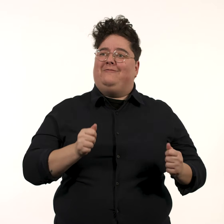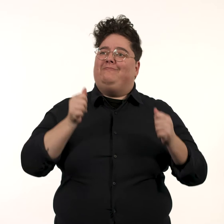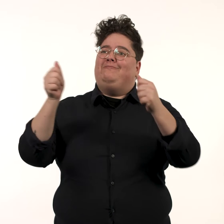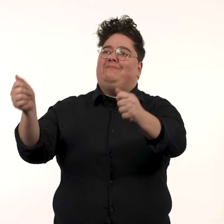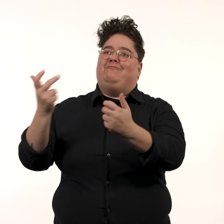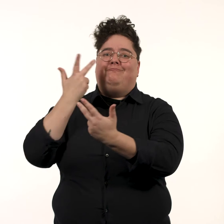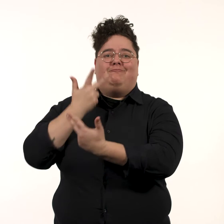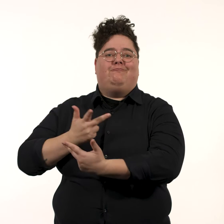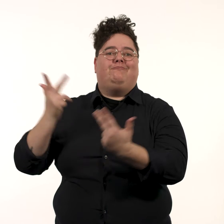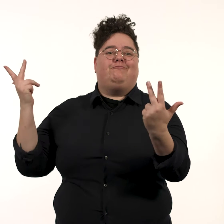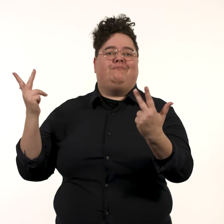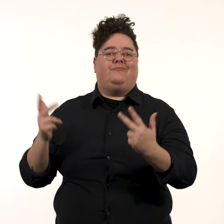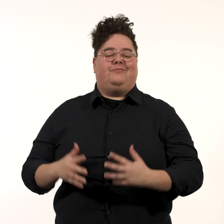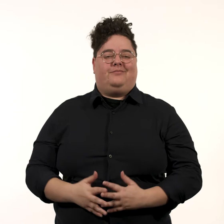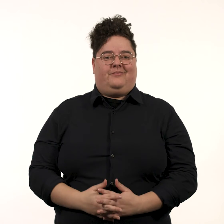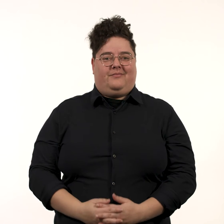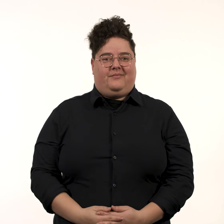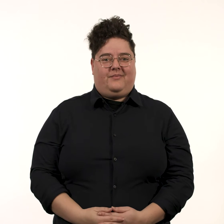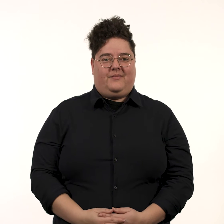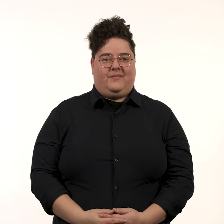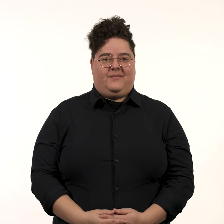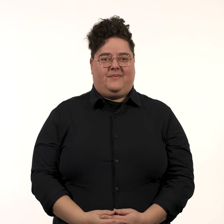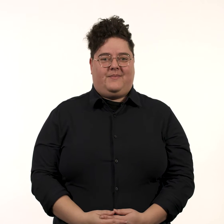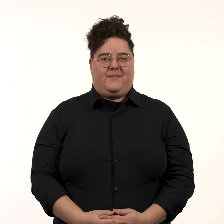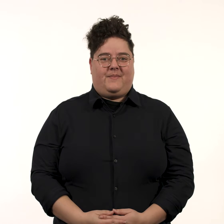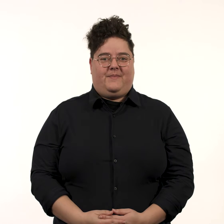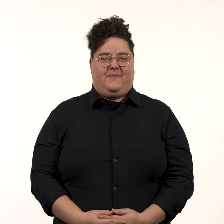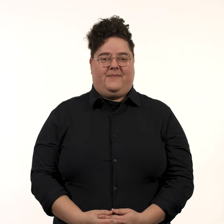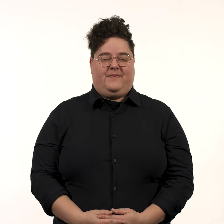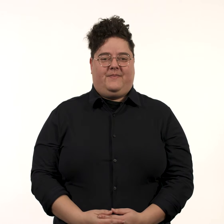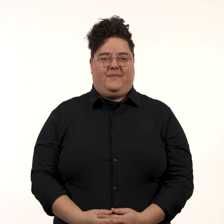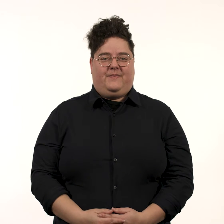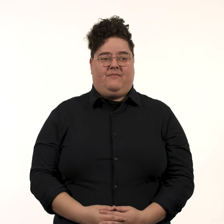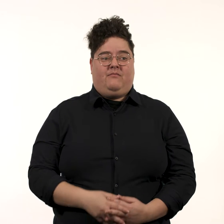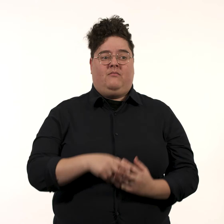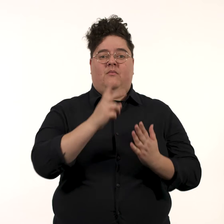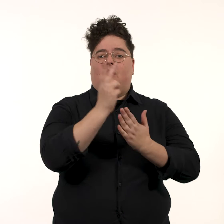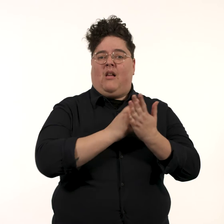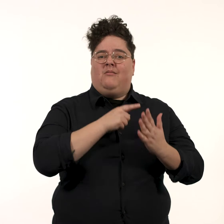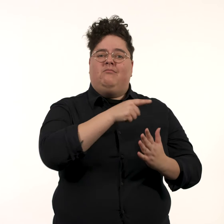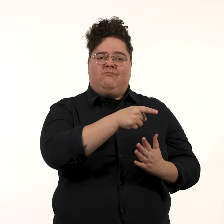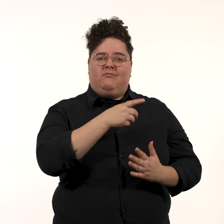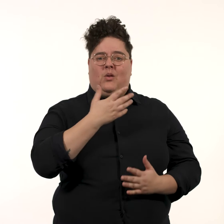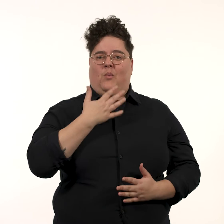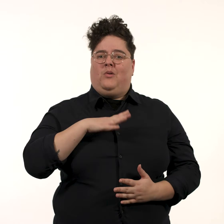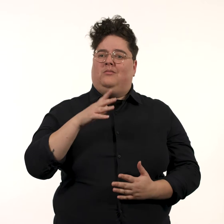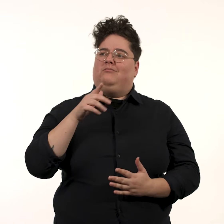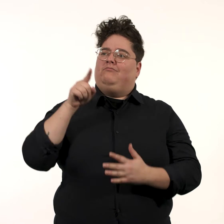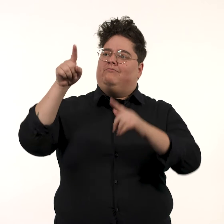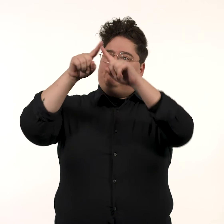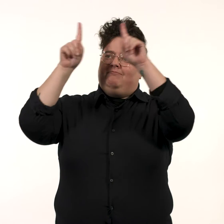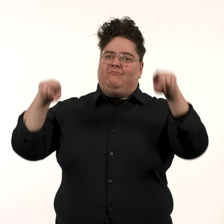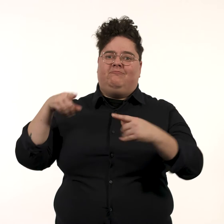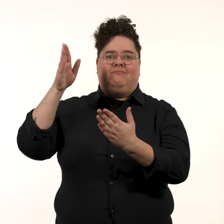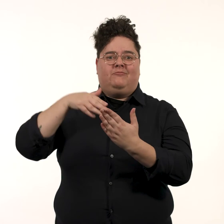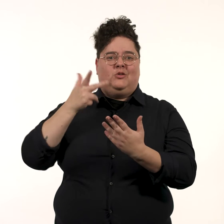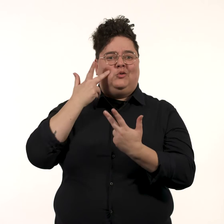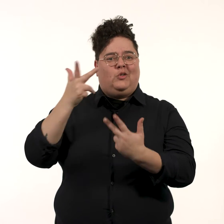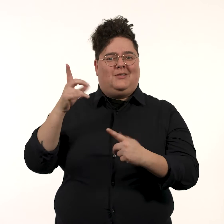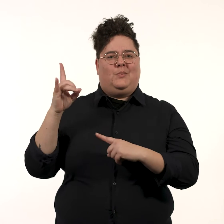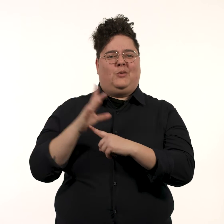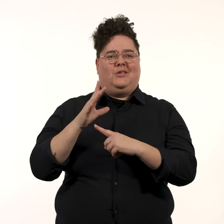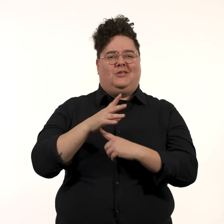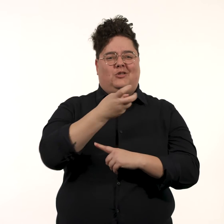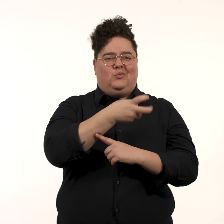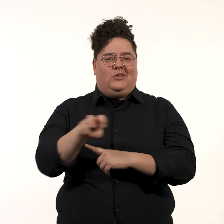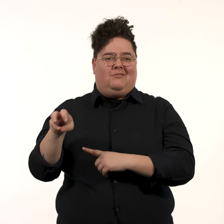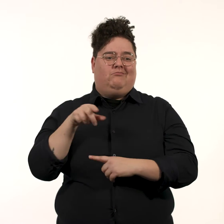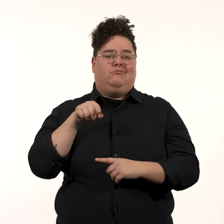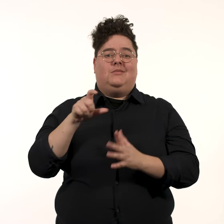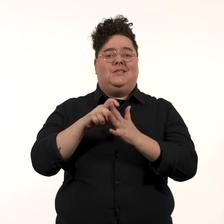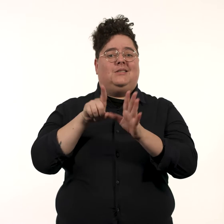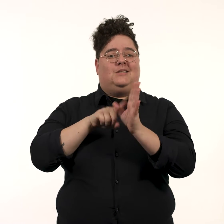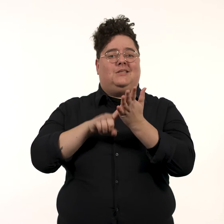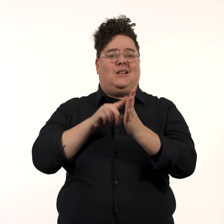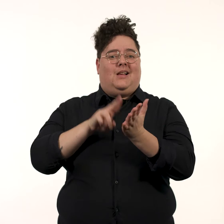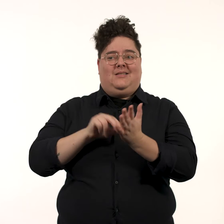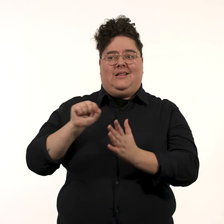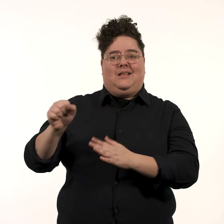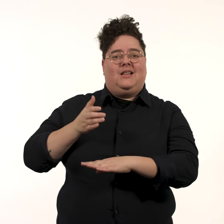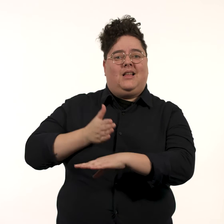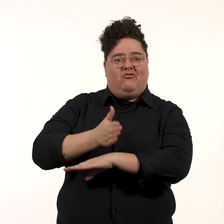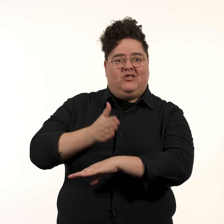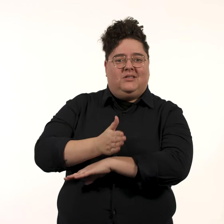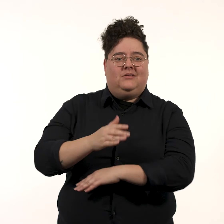Since 2019, Felix’s painting practice has gone through variety changes, moving across analogue and digital mediums.